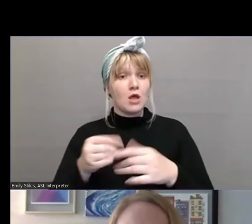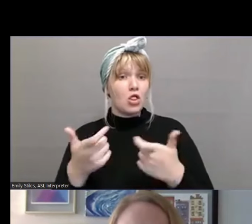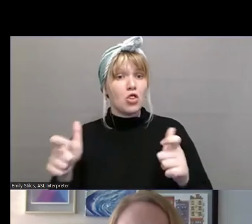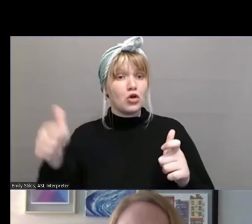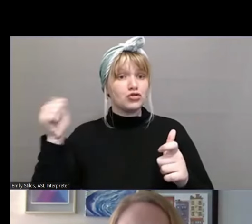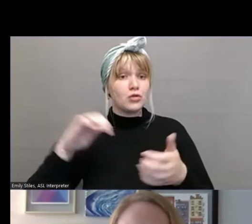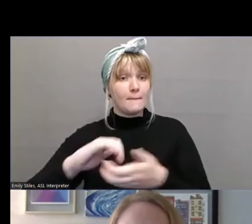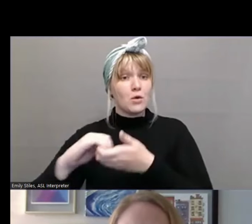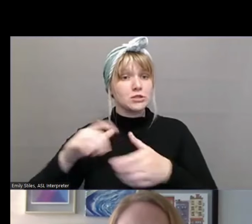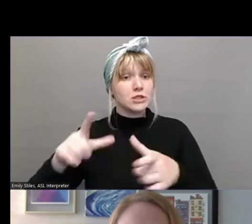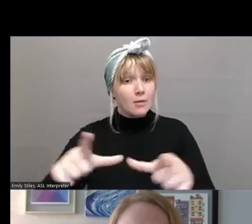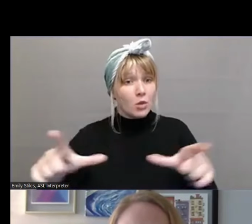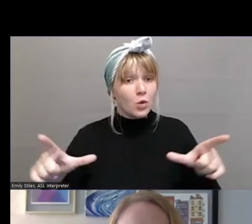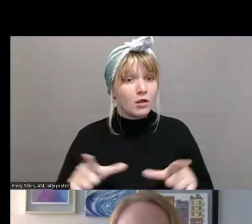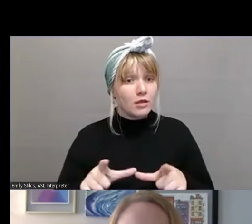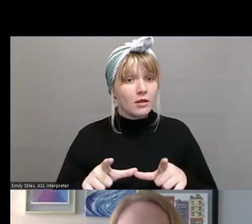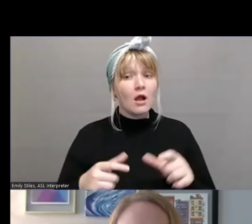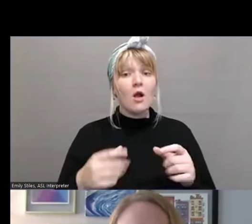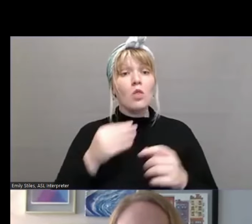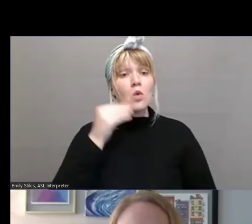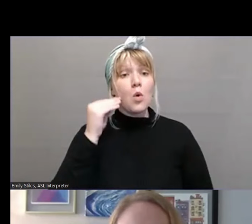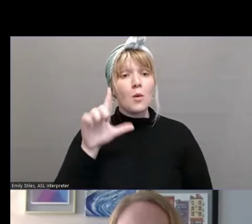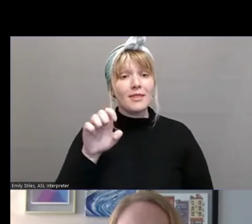homelessness supportive services system.